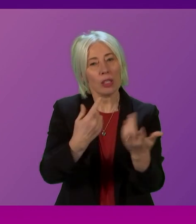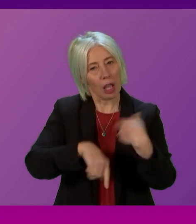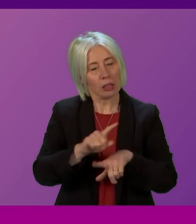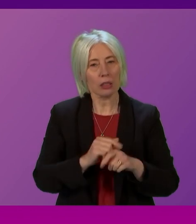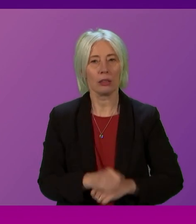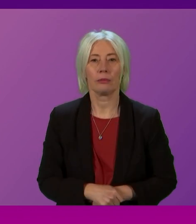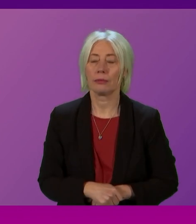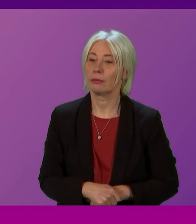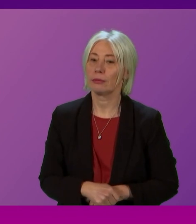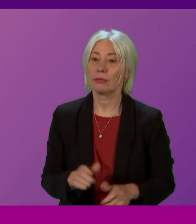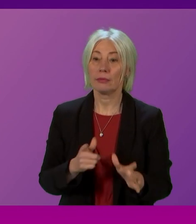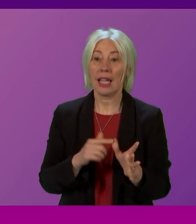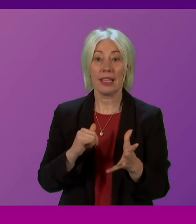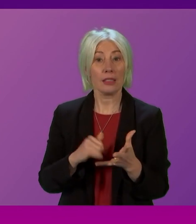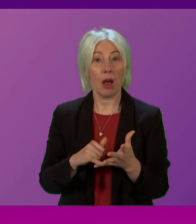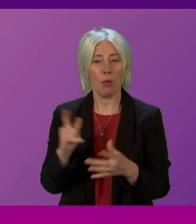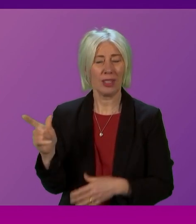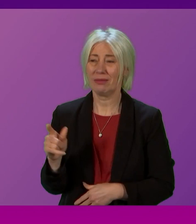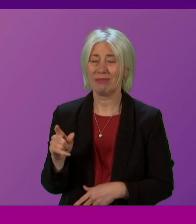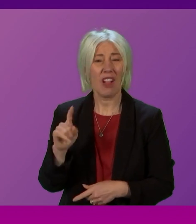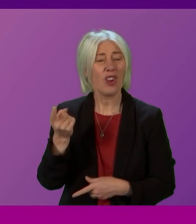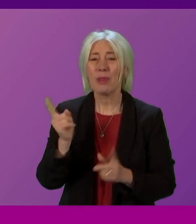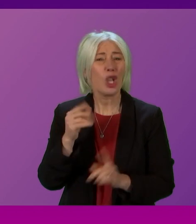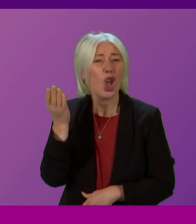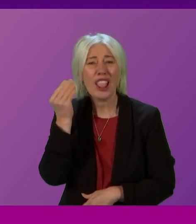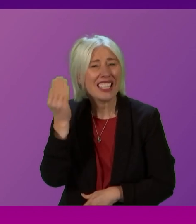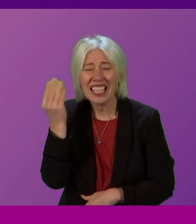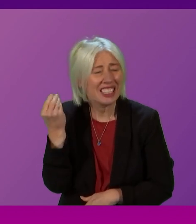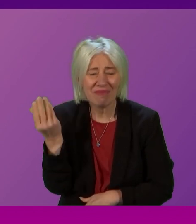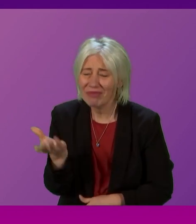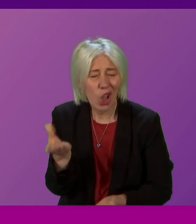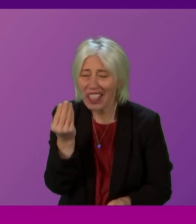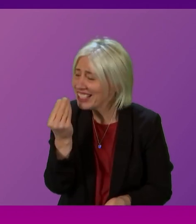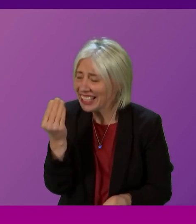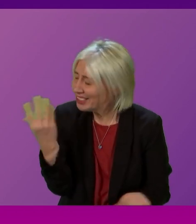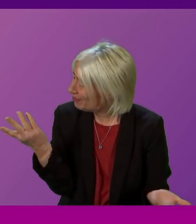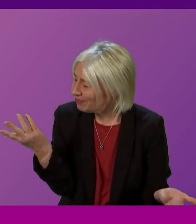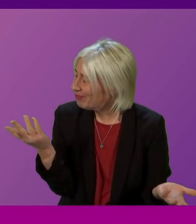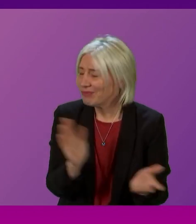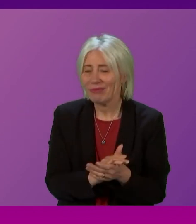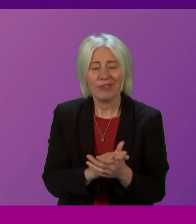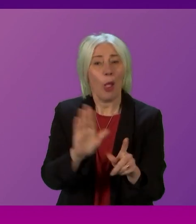The First Minister is just not listening, and the approach is not working.